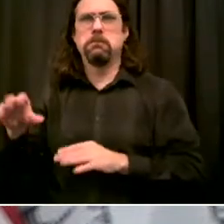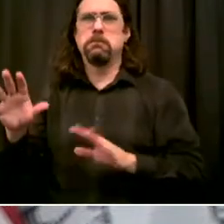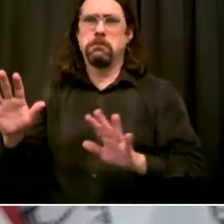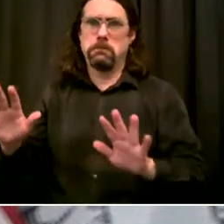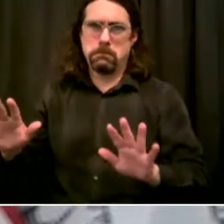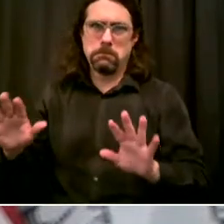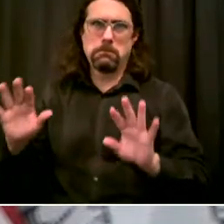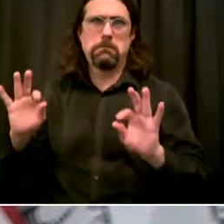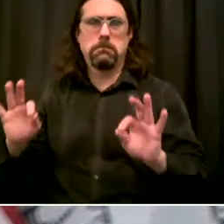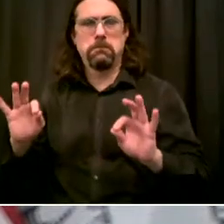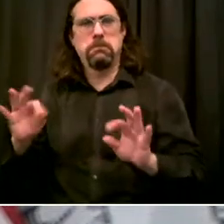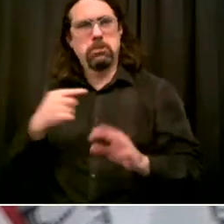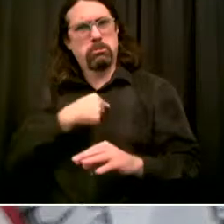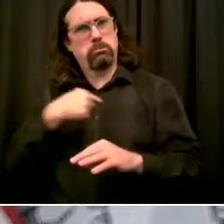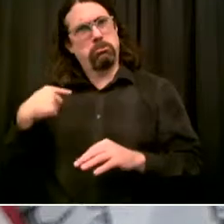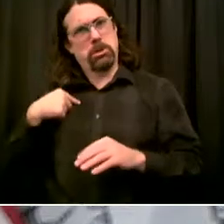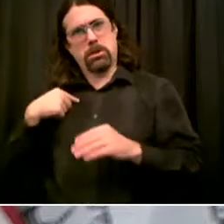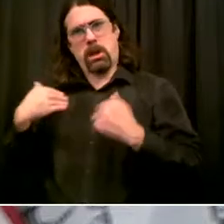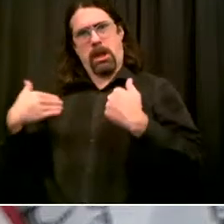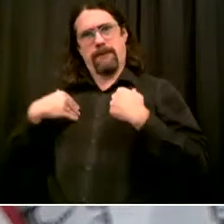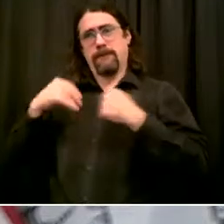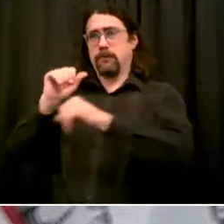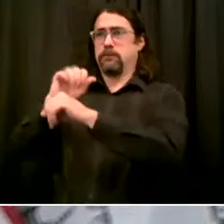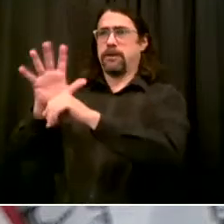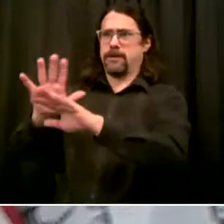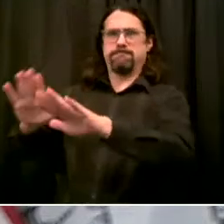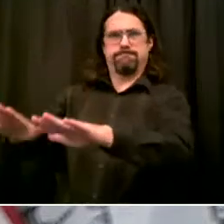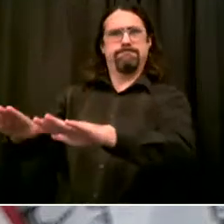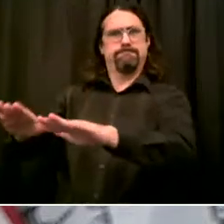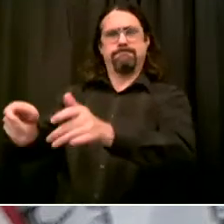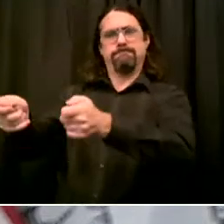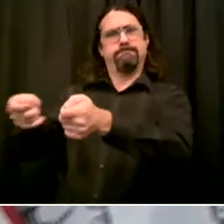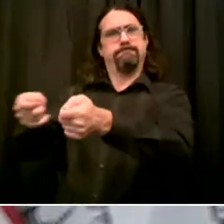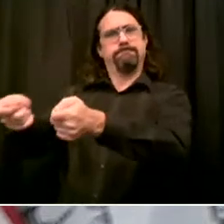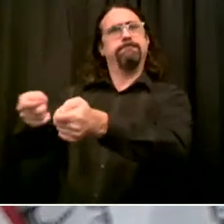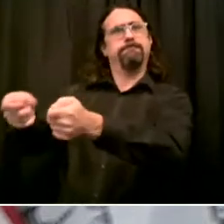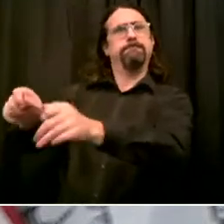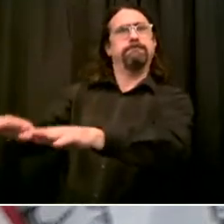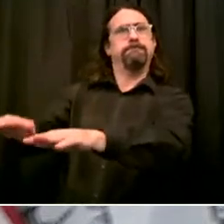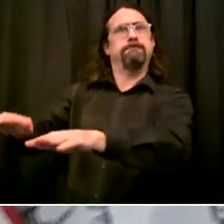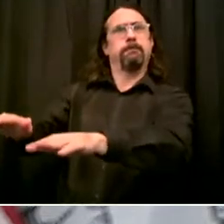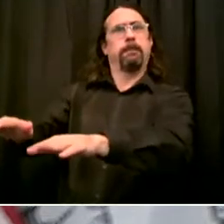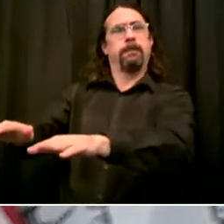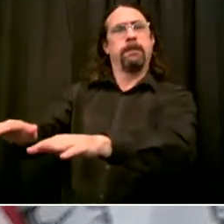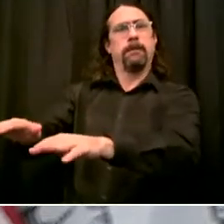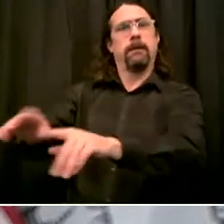GOING TO THE HOSPIPITAL EVERY D WIWI THA HIGH POSITIVITY FOR